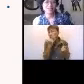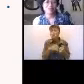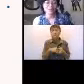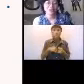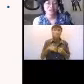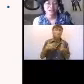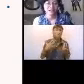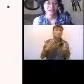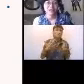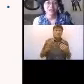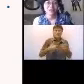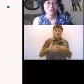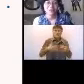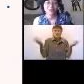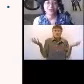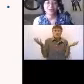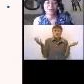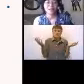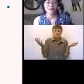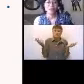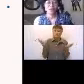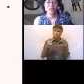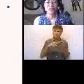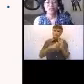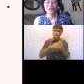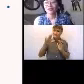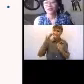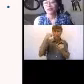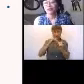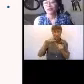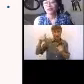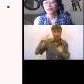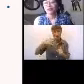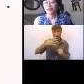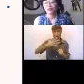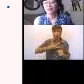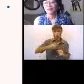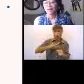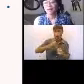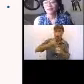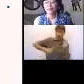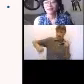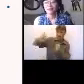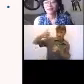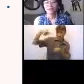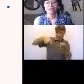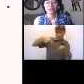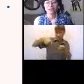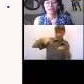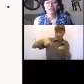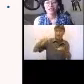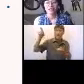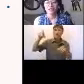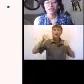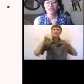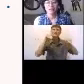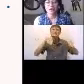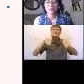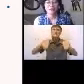model that white supremacy pushes out there to make us feel like we're, we're incompetent,